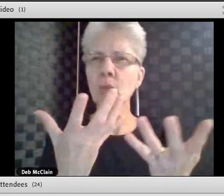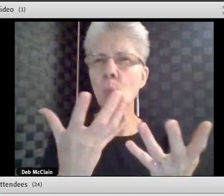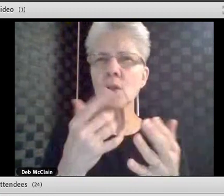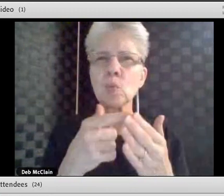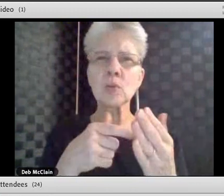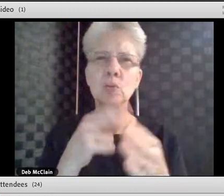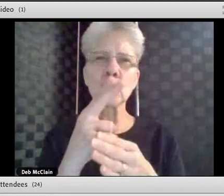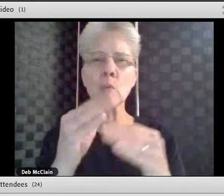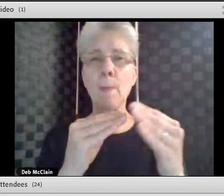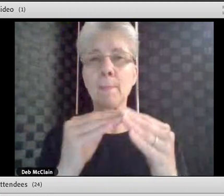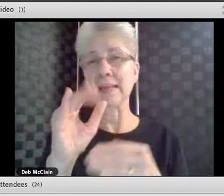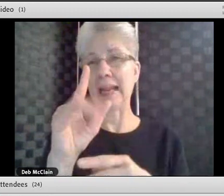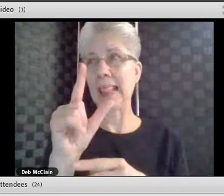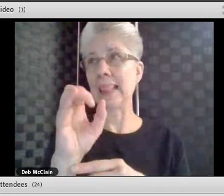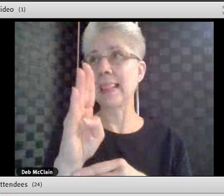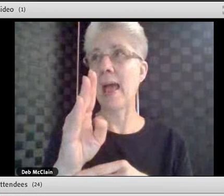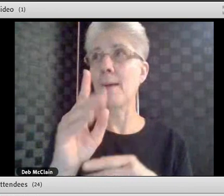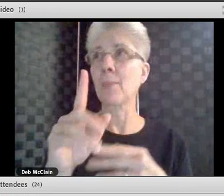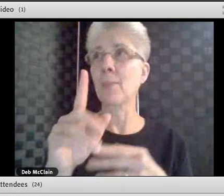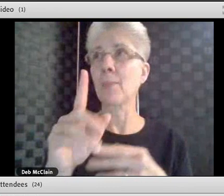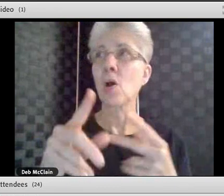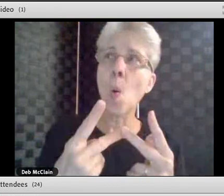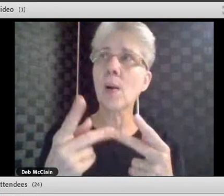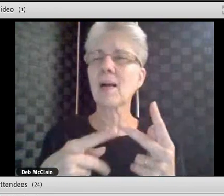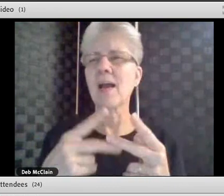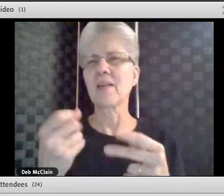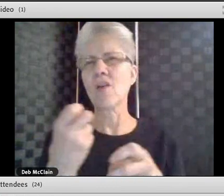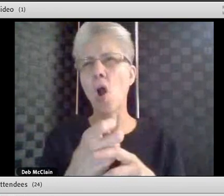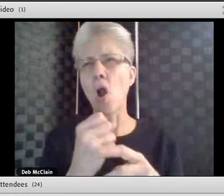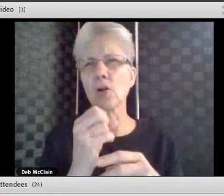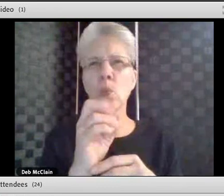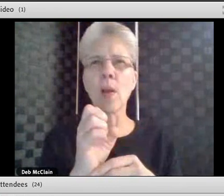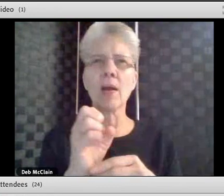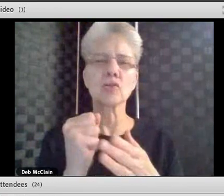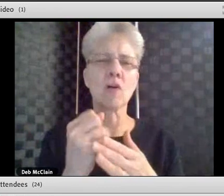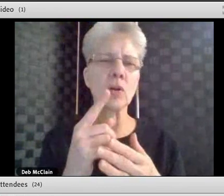because what level of hardware and software do you need?